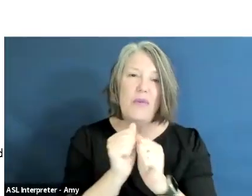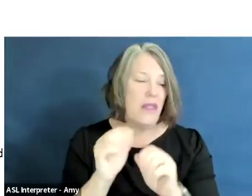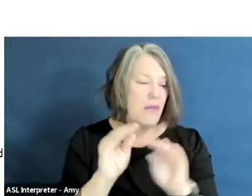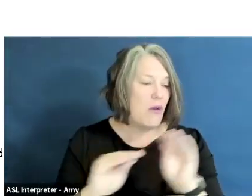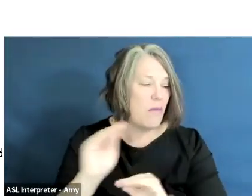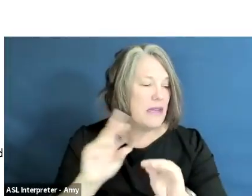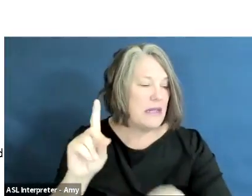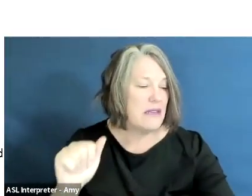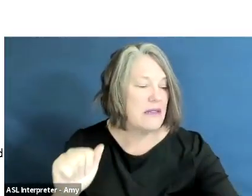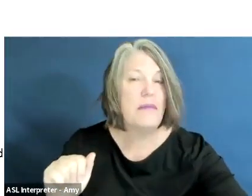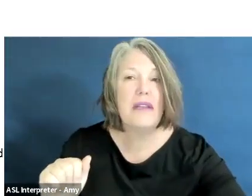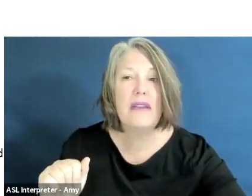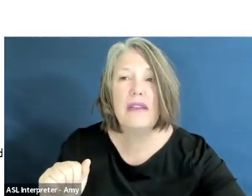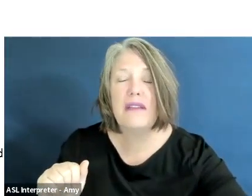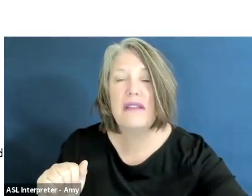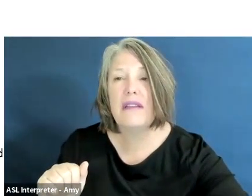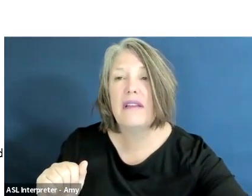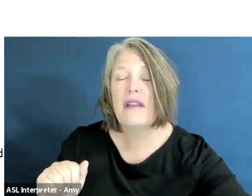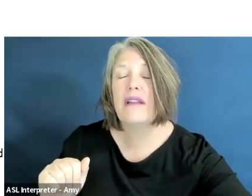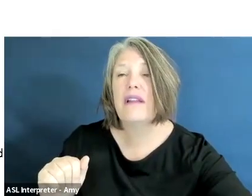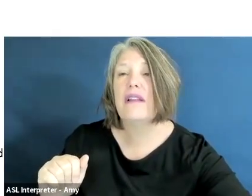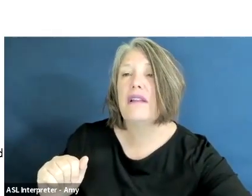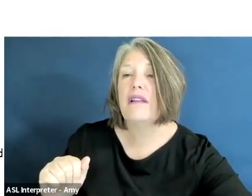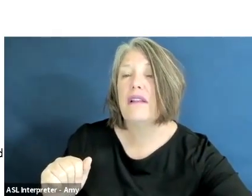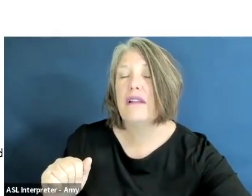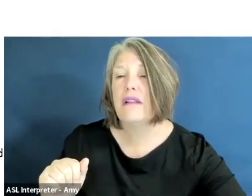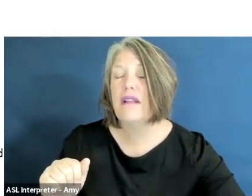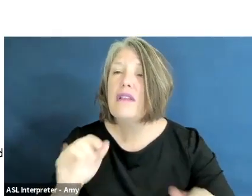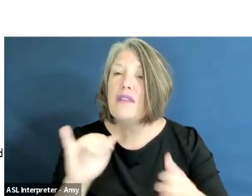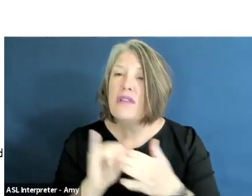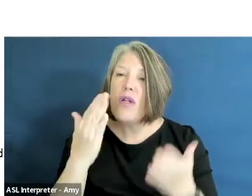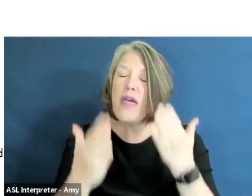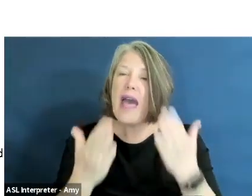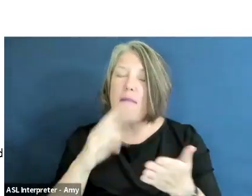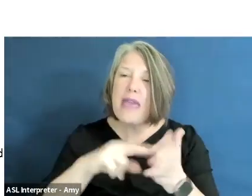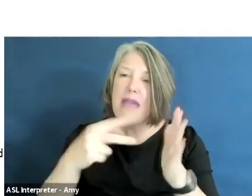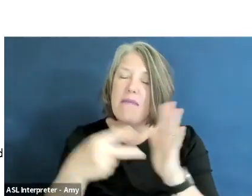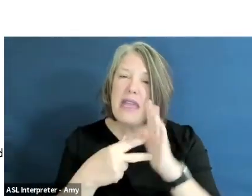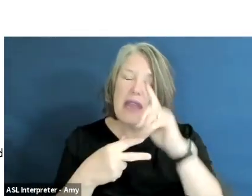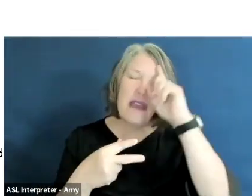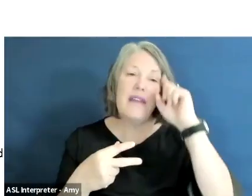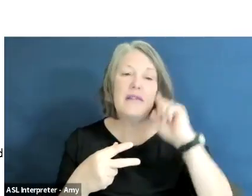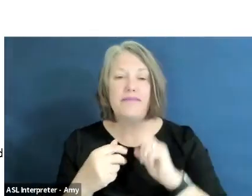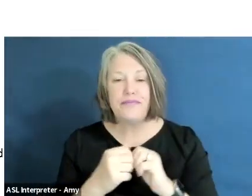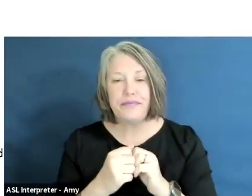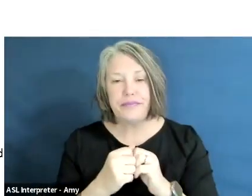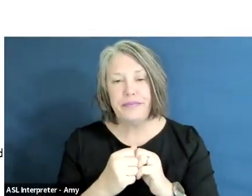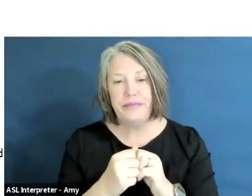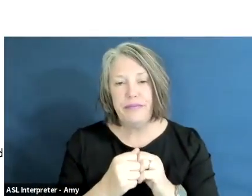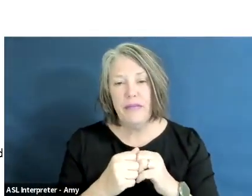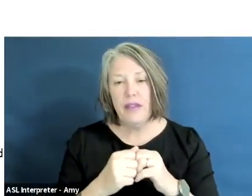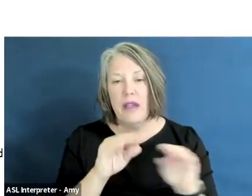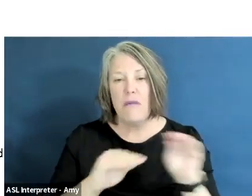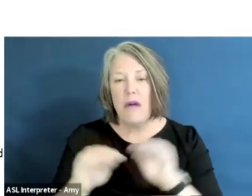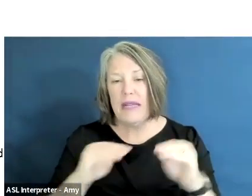assessing functional mobility and physical accommodations. So understanding what accommodations